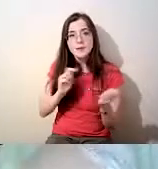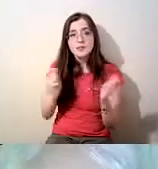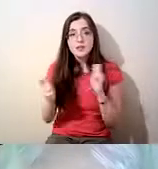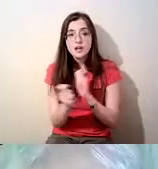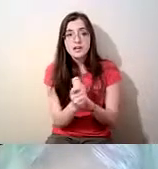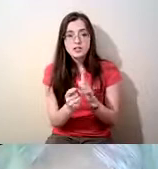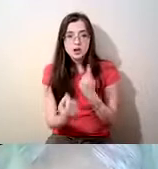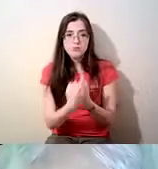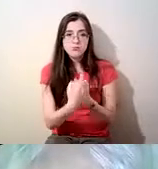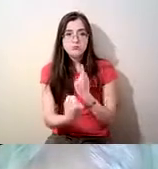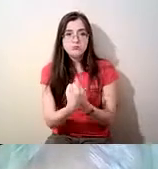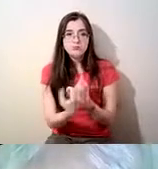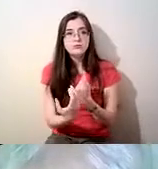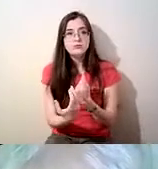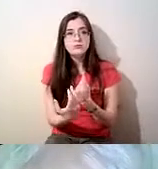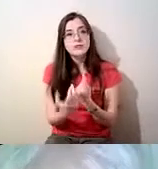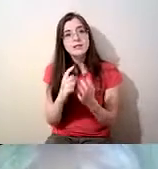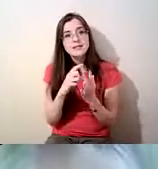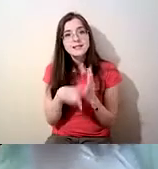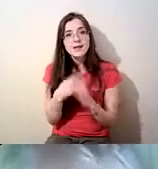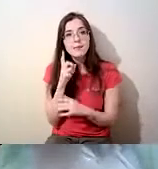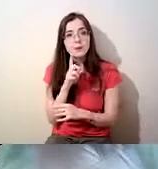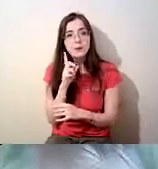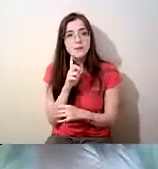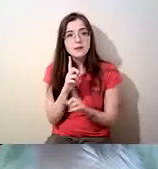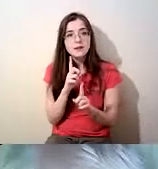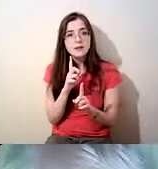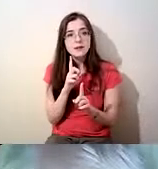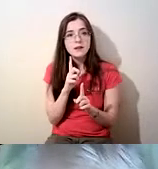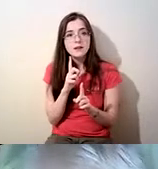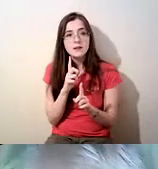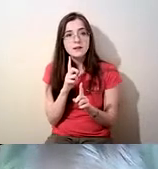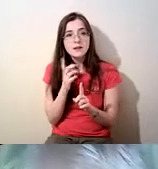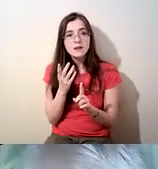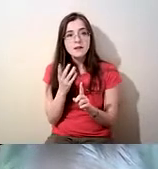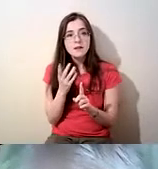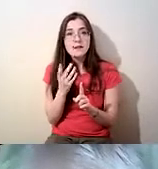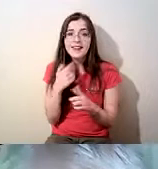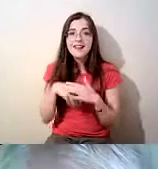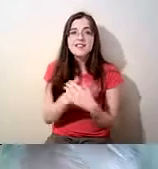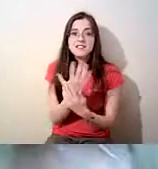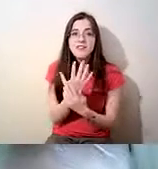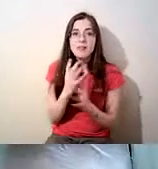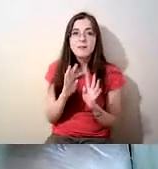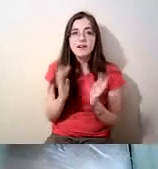impact on disabled women in the under i mean developing country considering